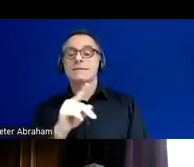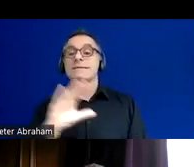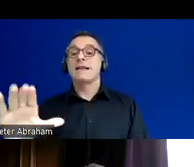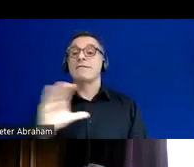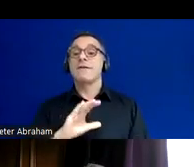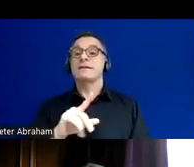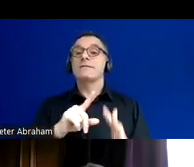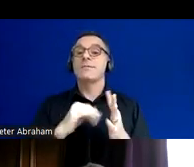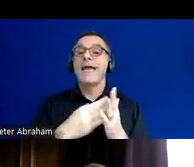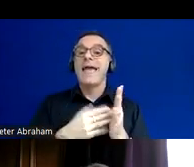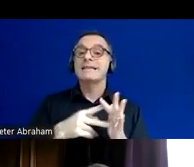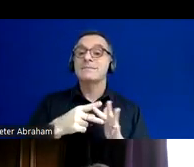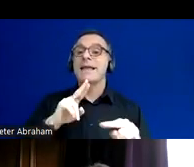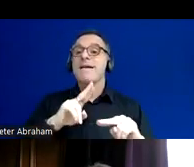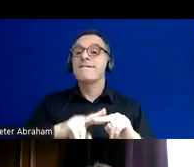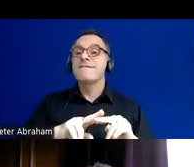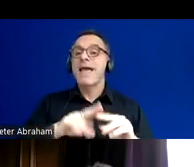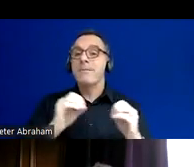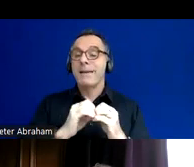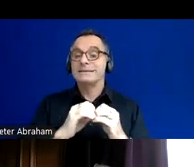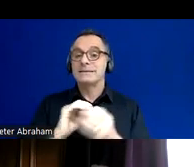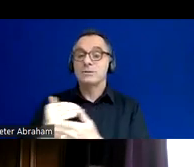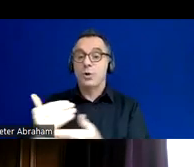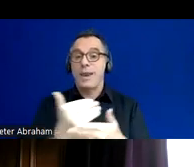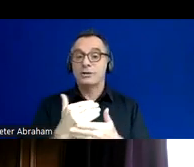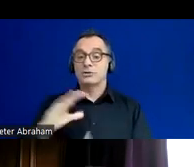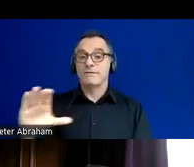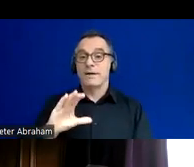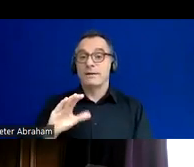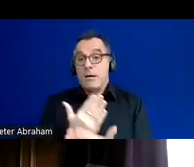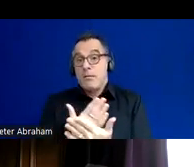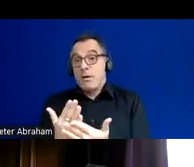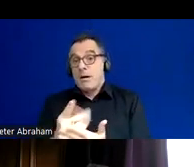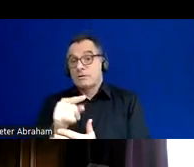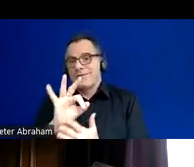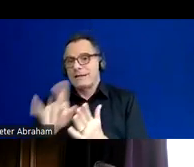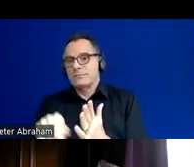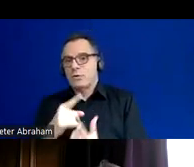Fairbairn Foundation collections fund. So part of that project was about cataloguing